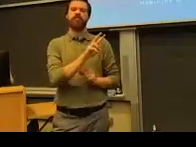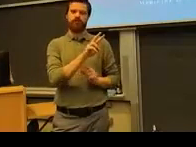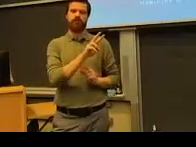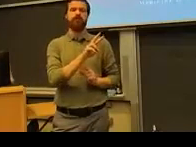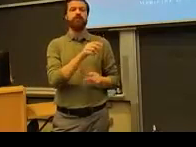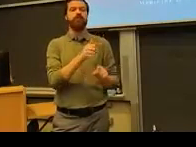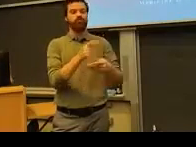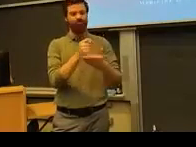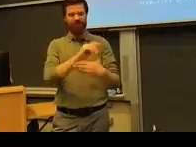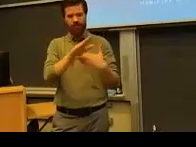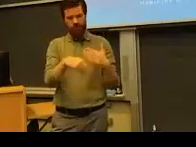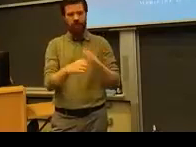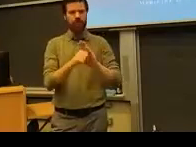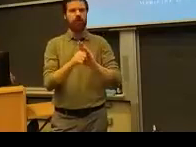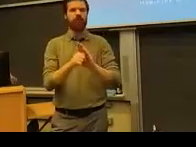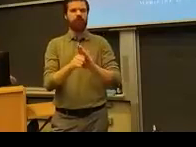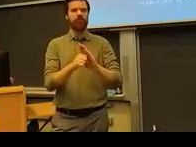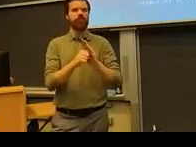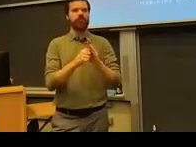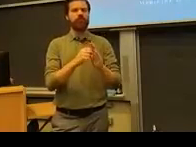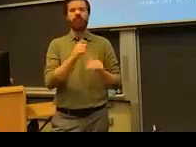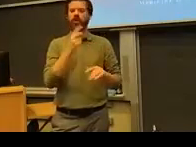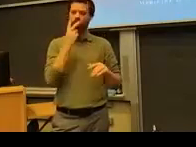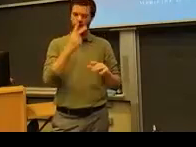the symptoms that the patient is coming and with looking at them as a whole but then also